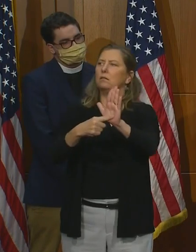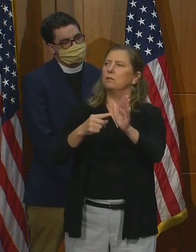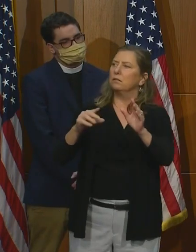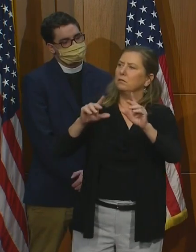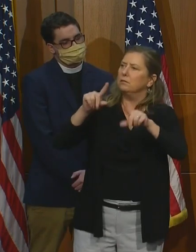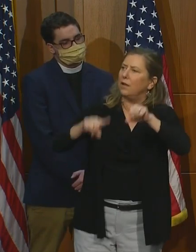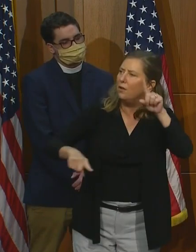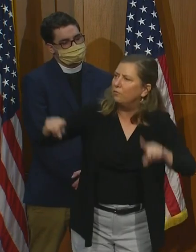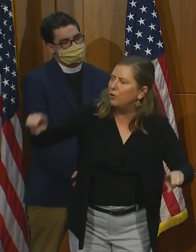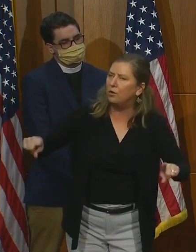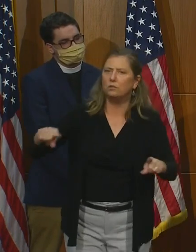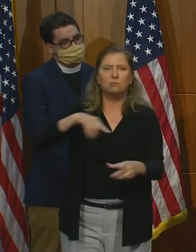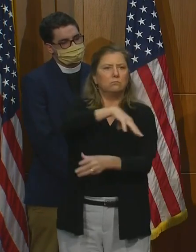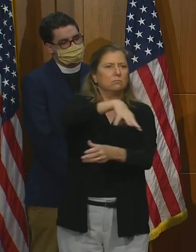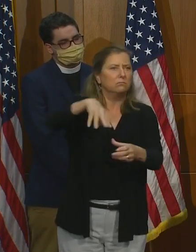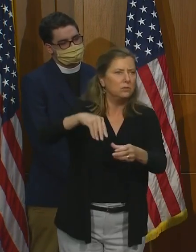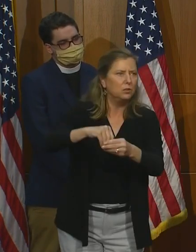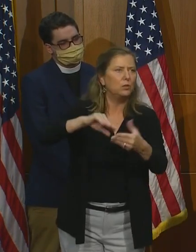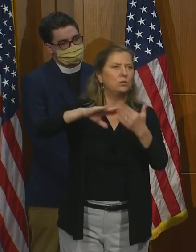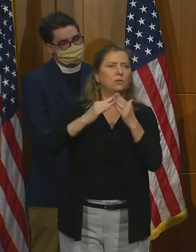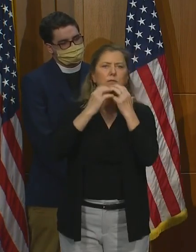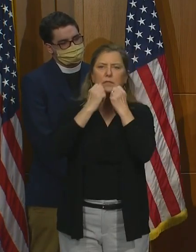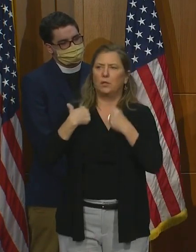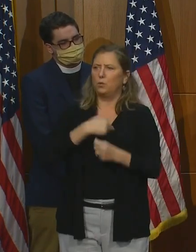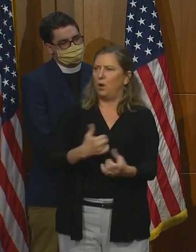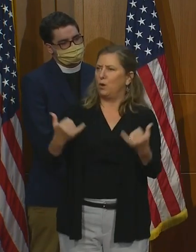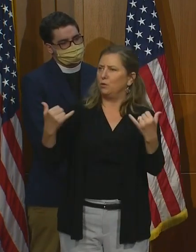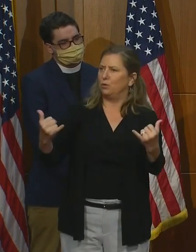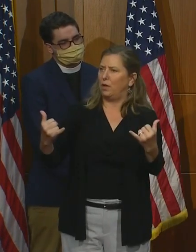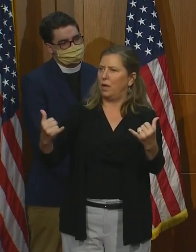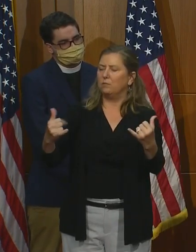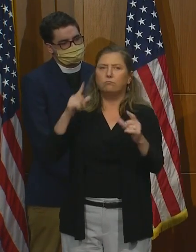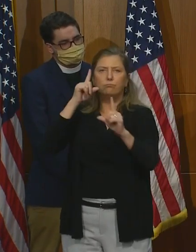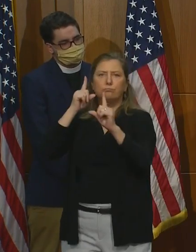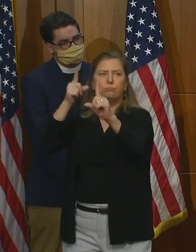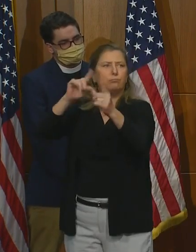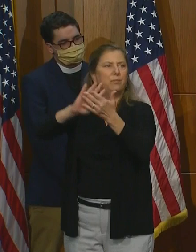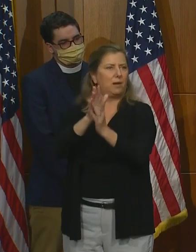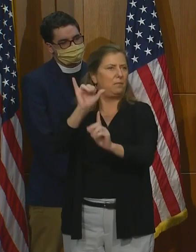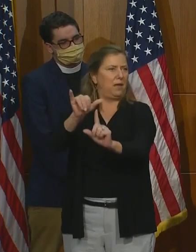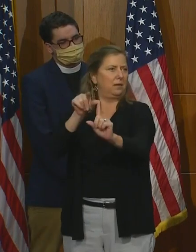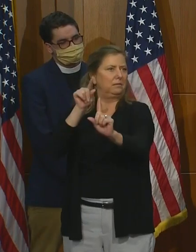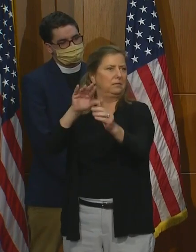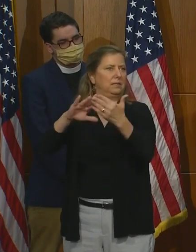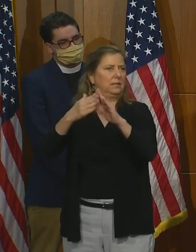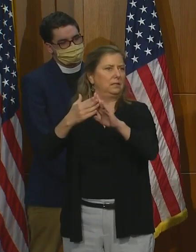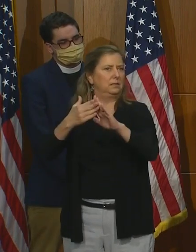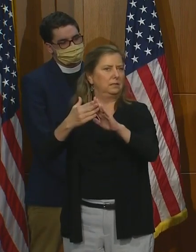DIVERSE INCLUSIVE AND EQUITABLE